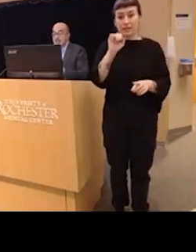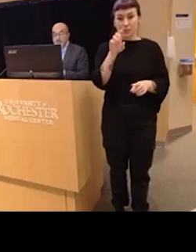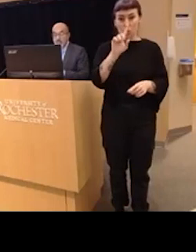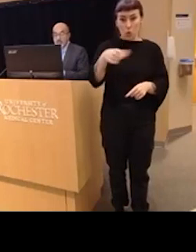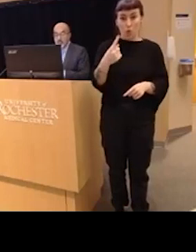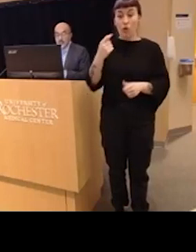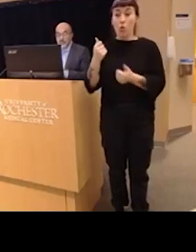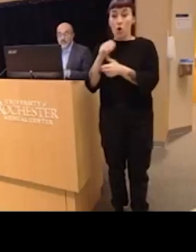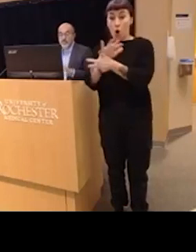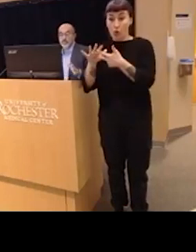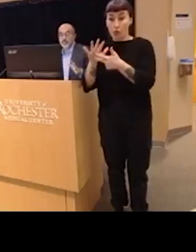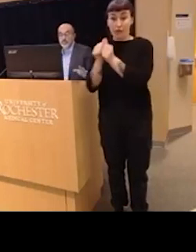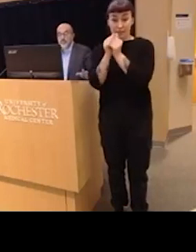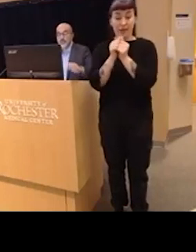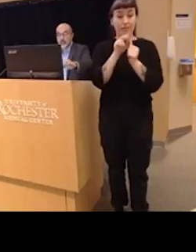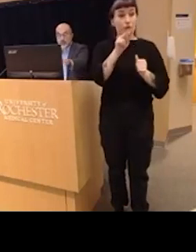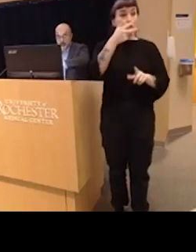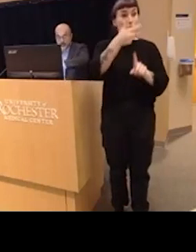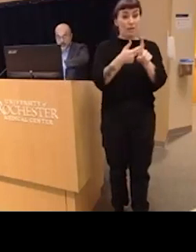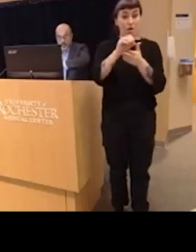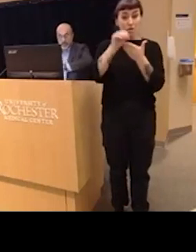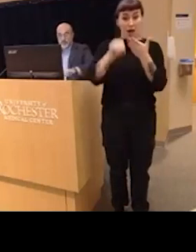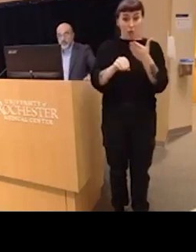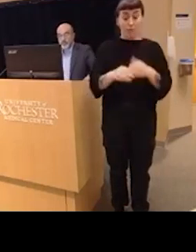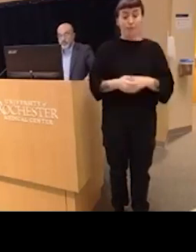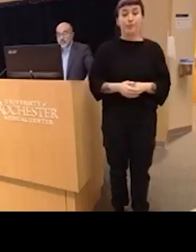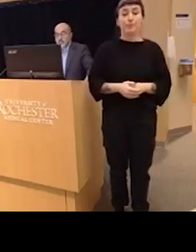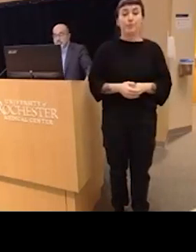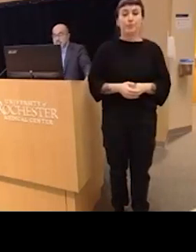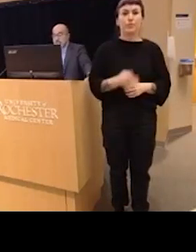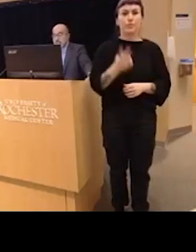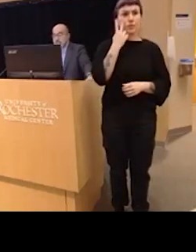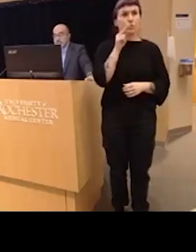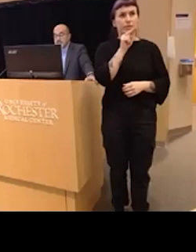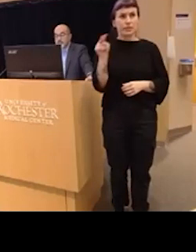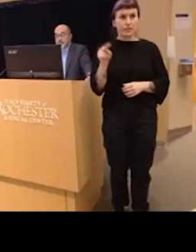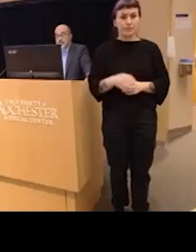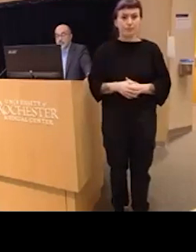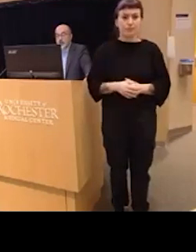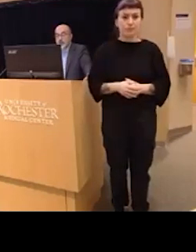that stuff together okay so if you take a look at the three-month outcomes um what you see is